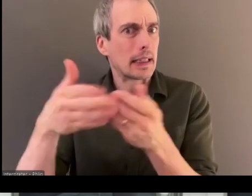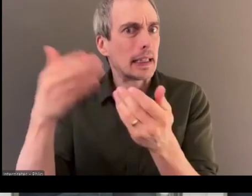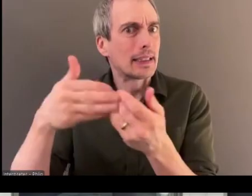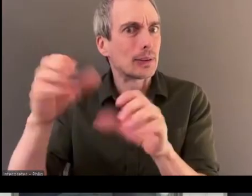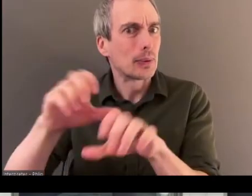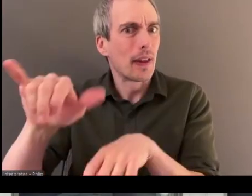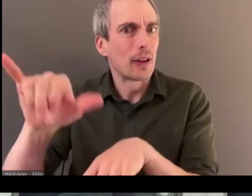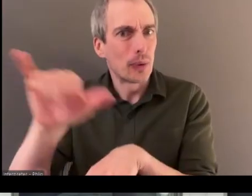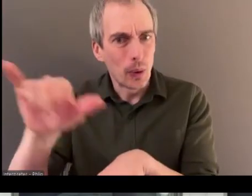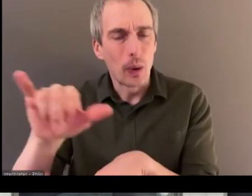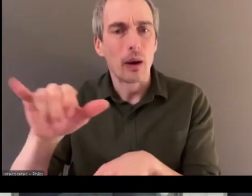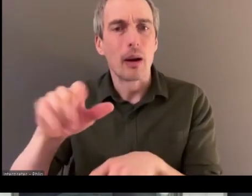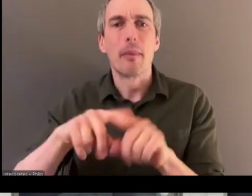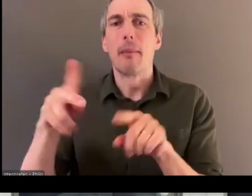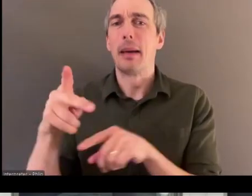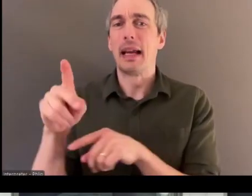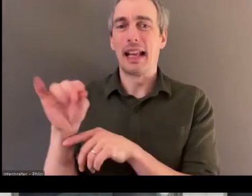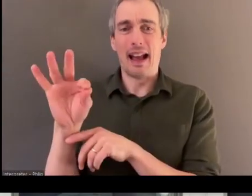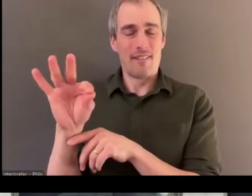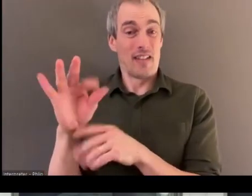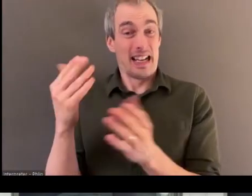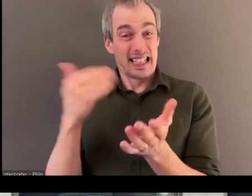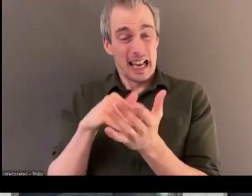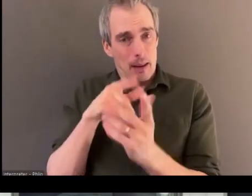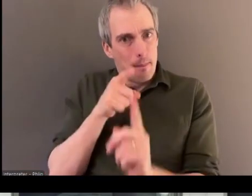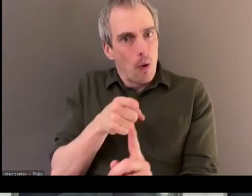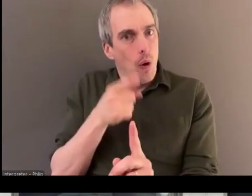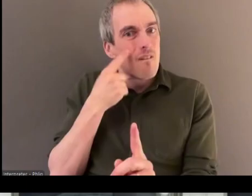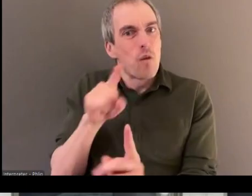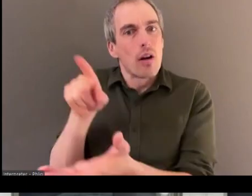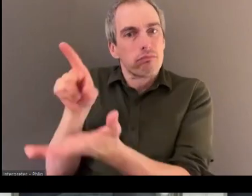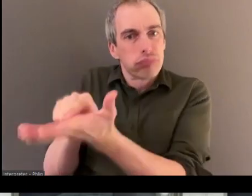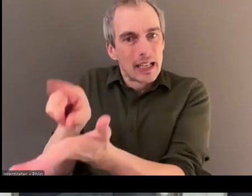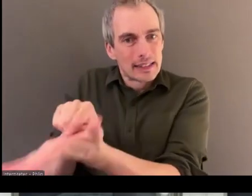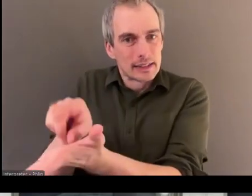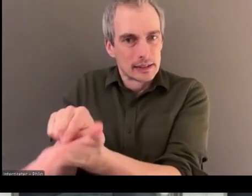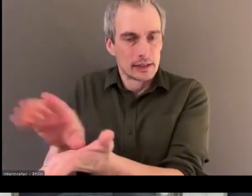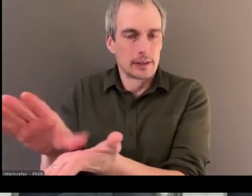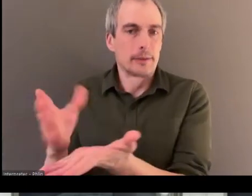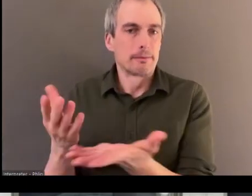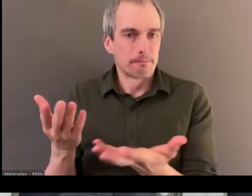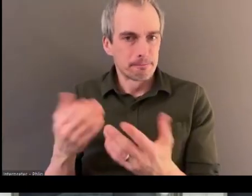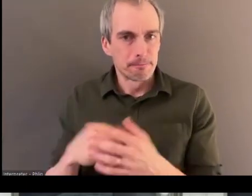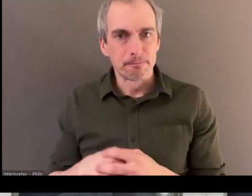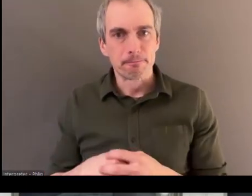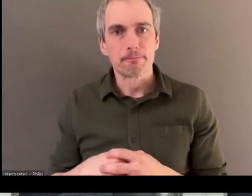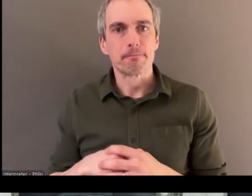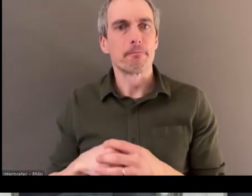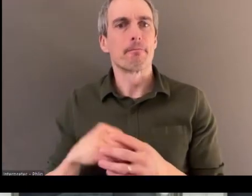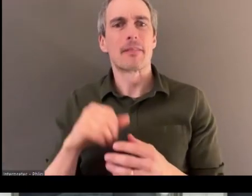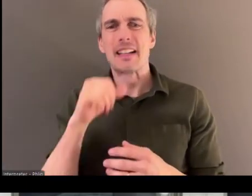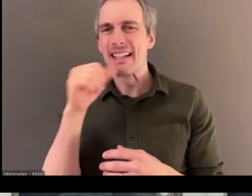They didn't have the same kind of structured code base that you would be familiar with something like HTML.